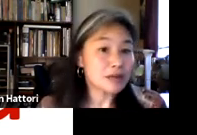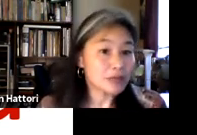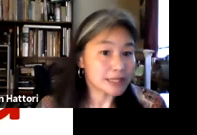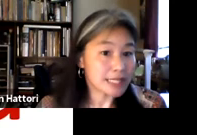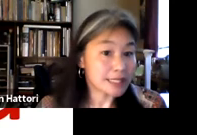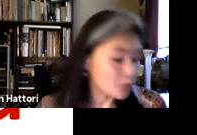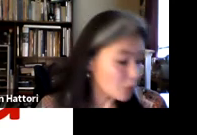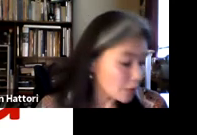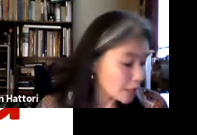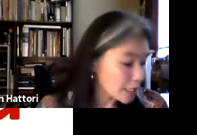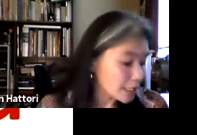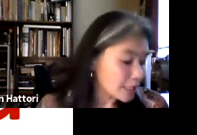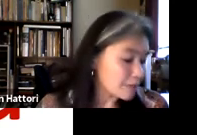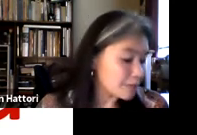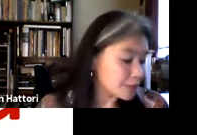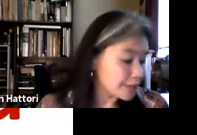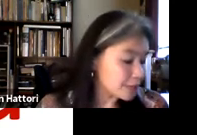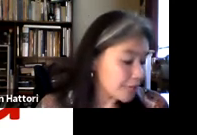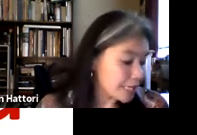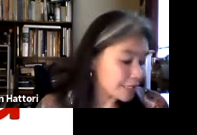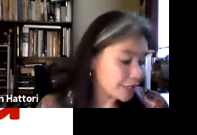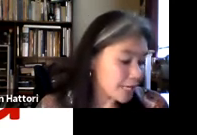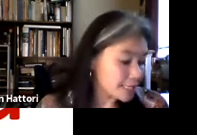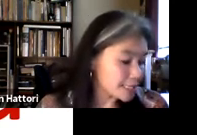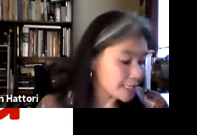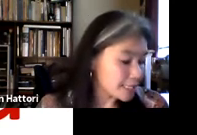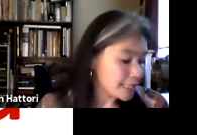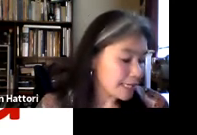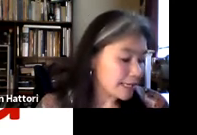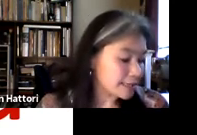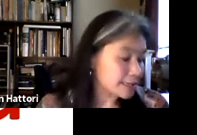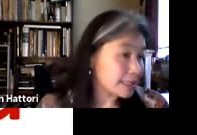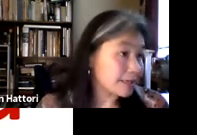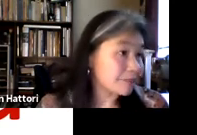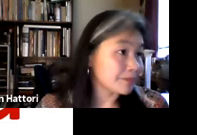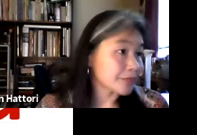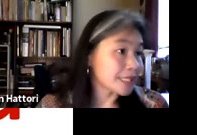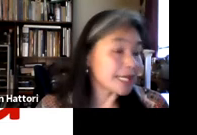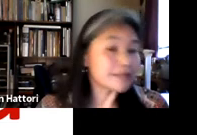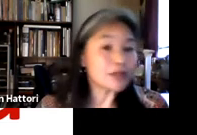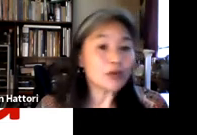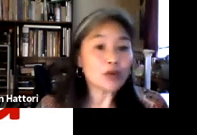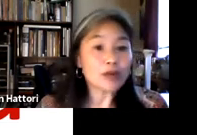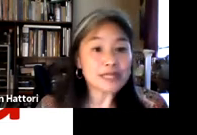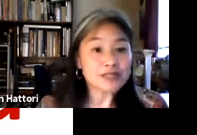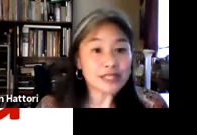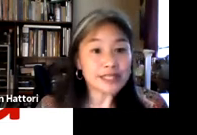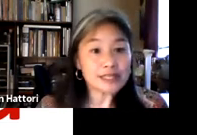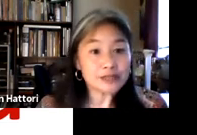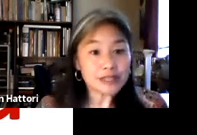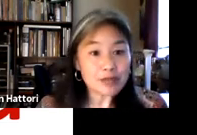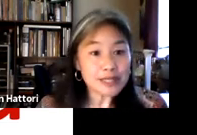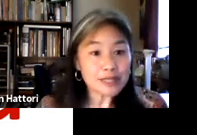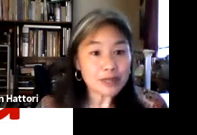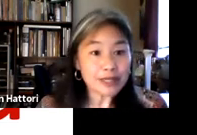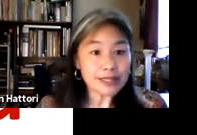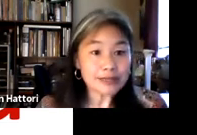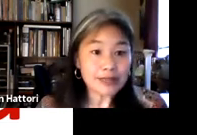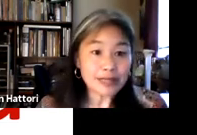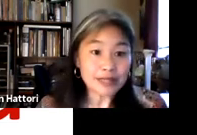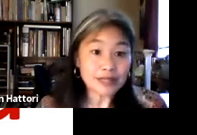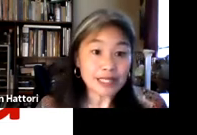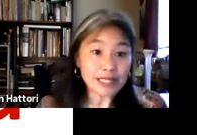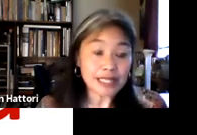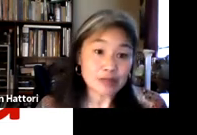pretty much nothing in this camp. Everyone lived by family,